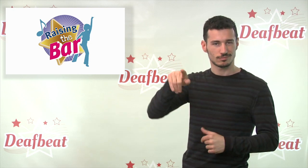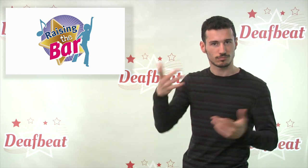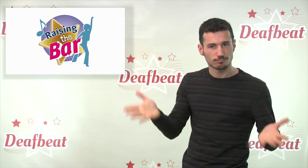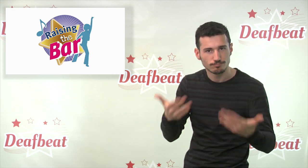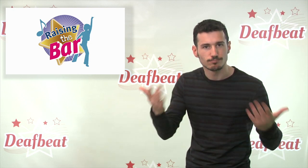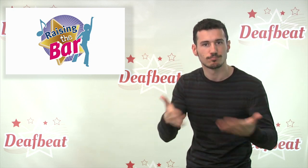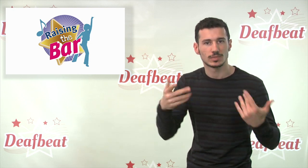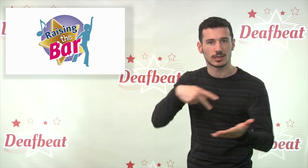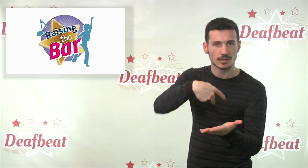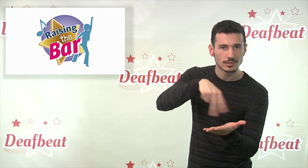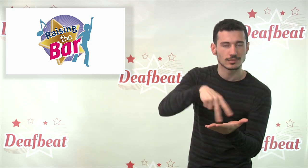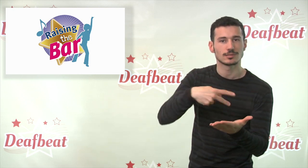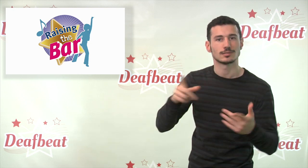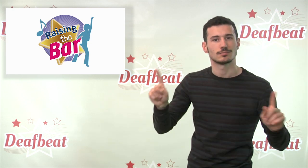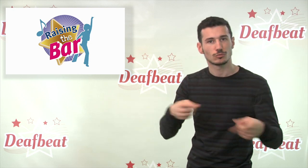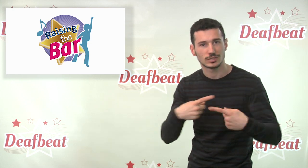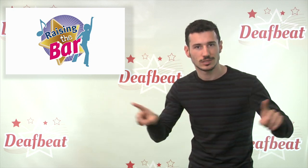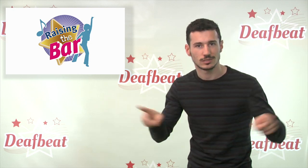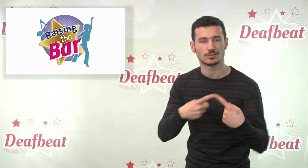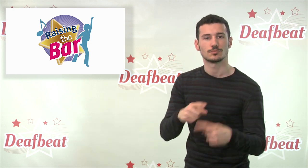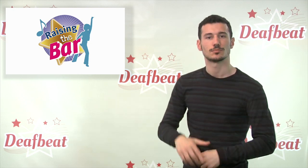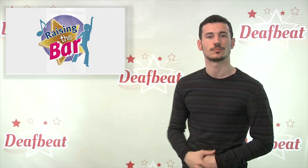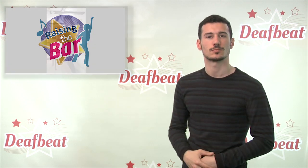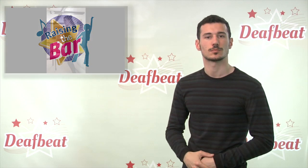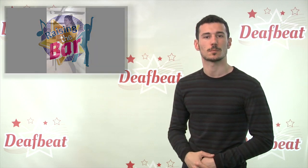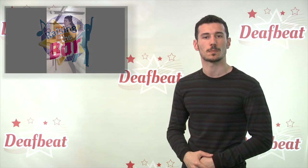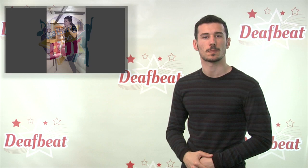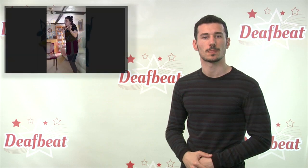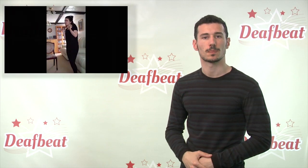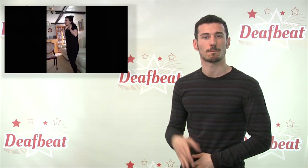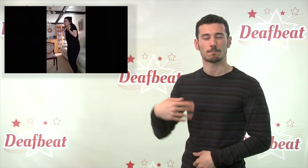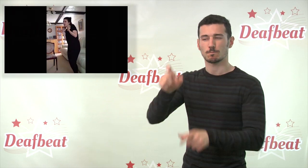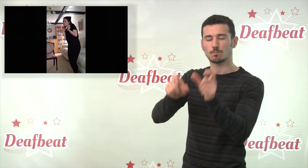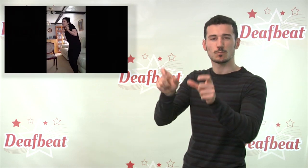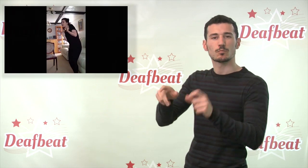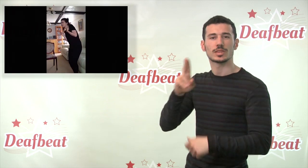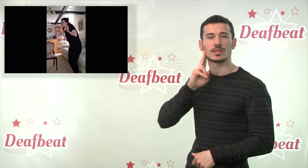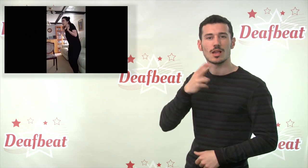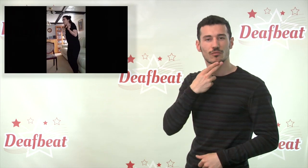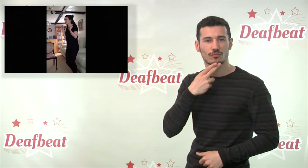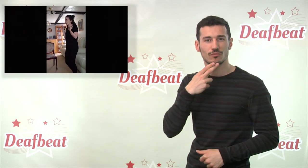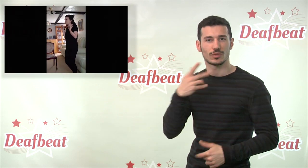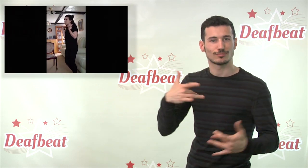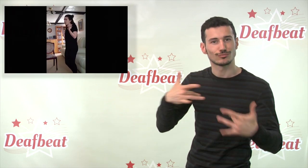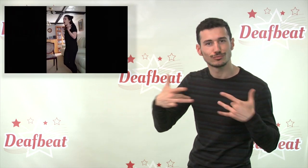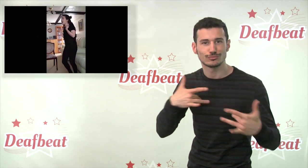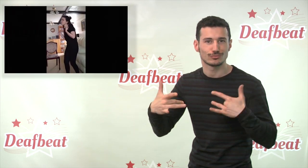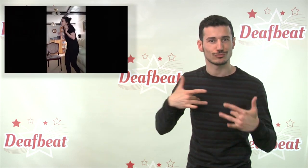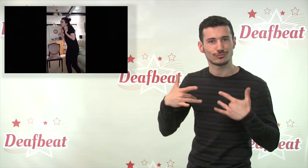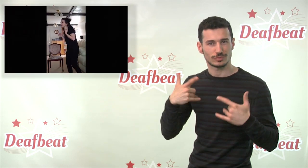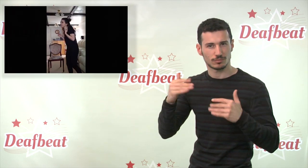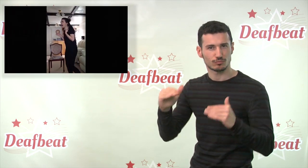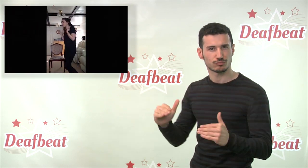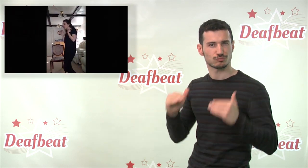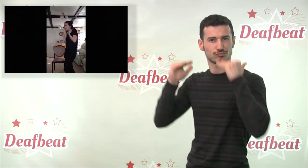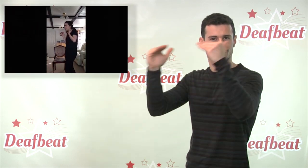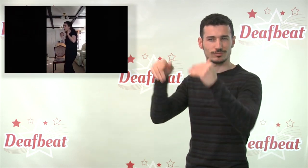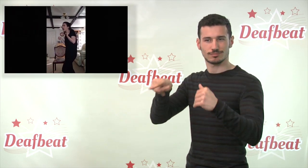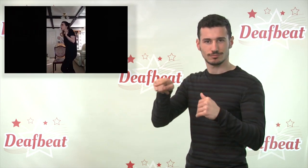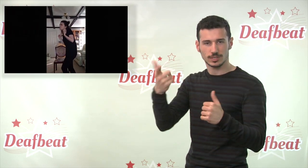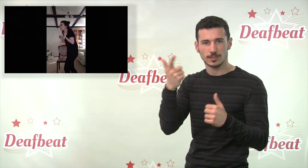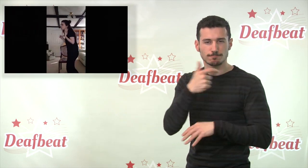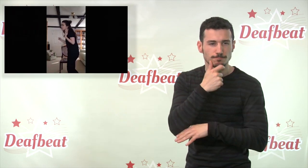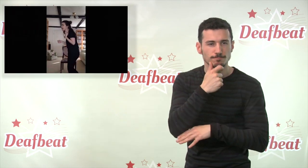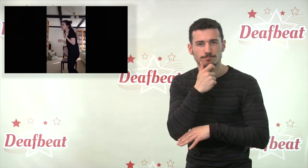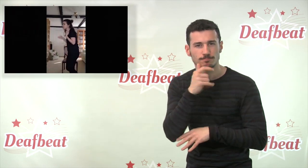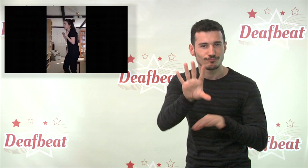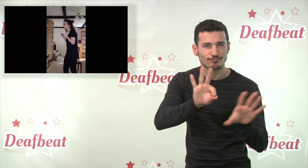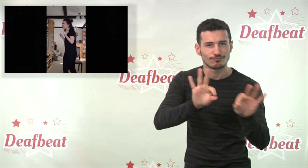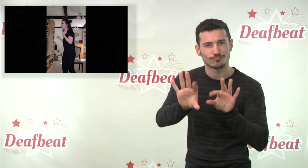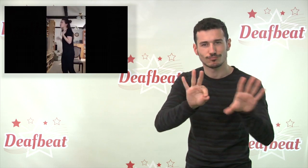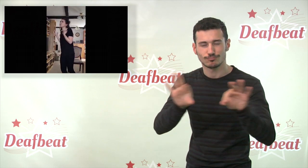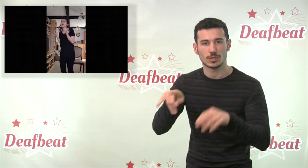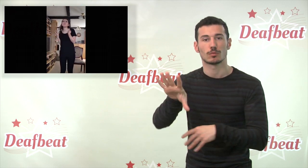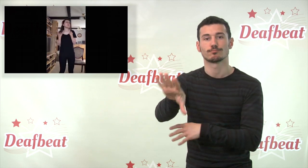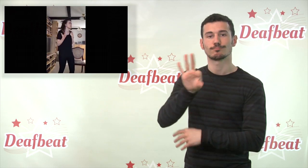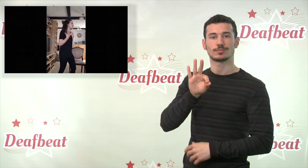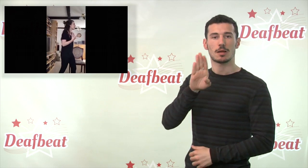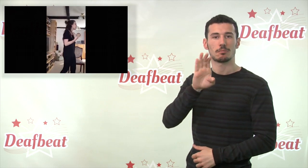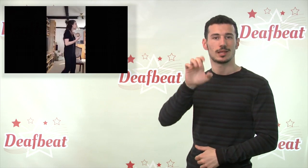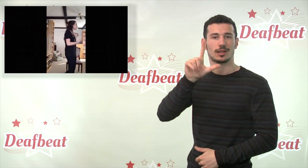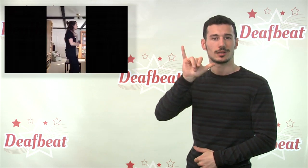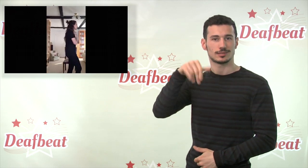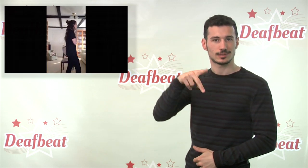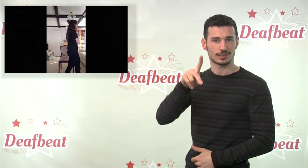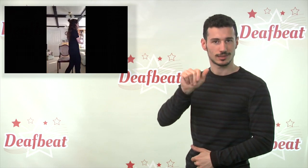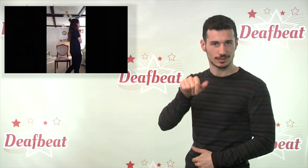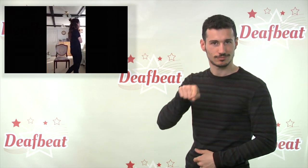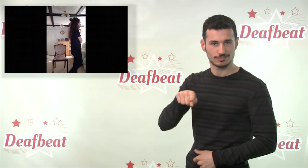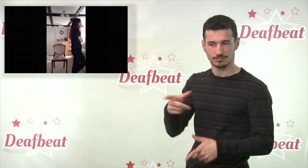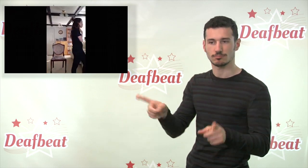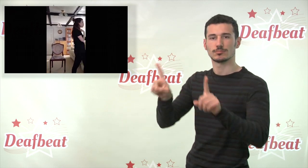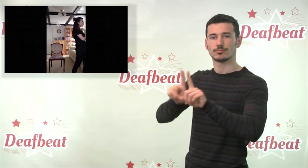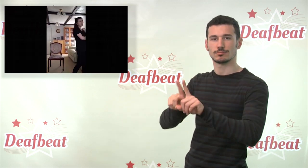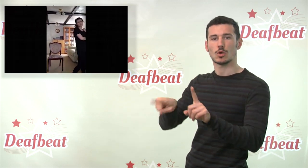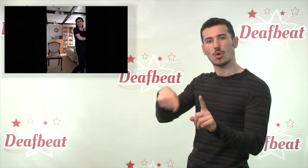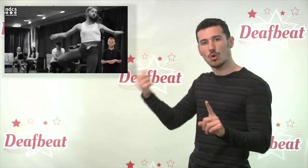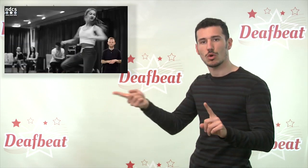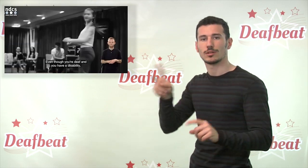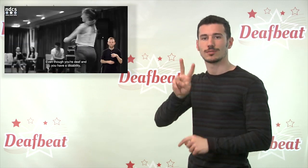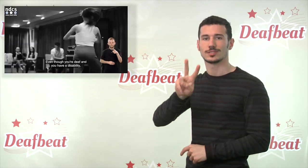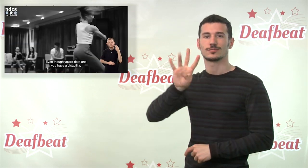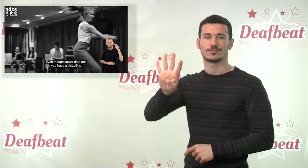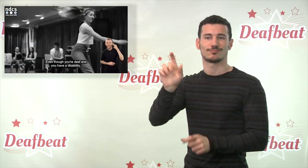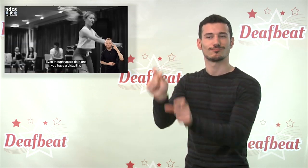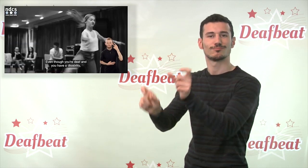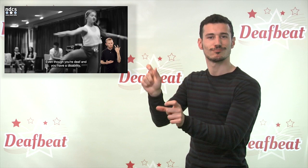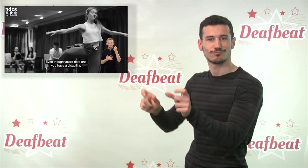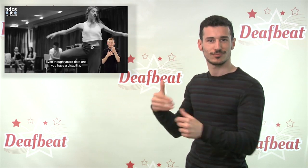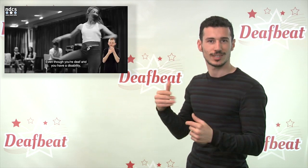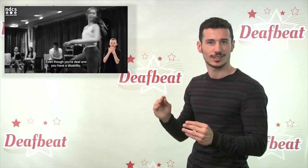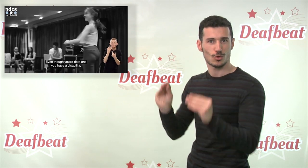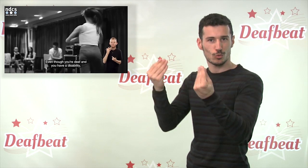the United Kingdom can achieve in dance and music. Deaf art industry professionals selected Belinda along